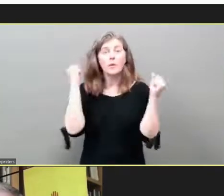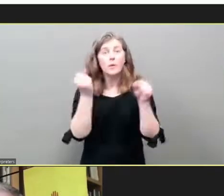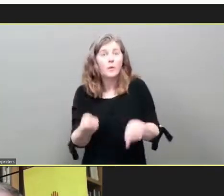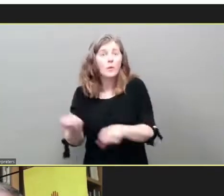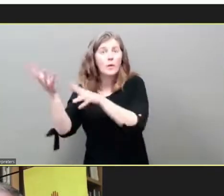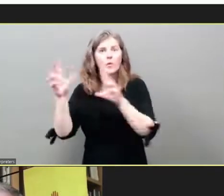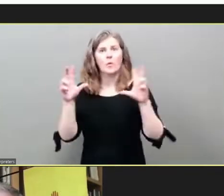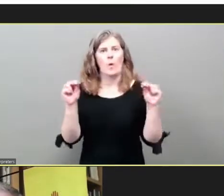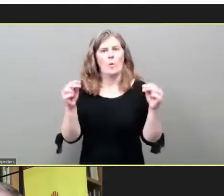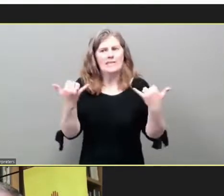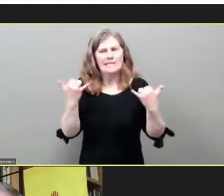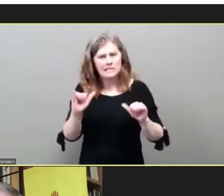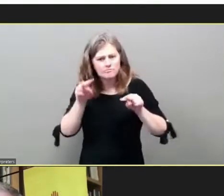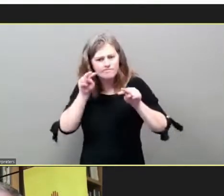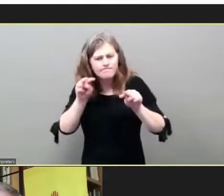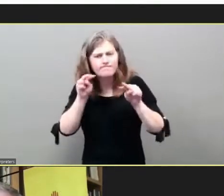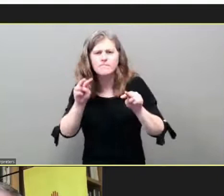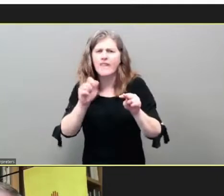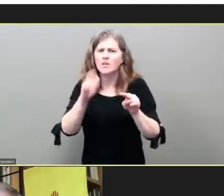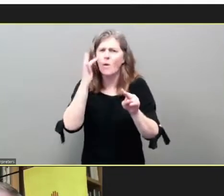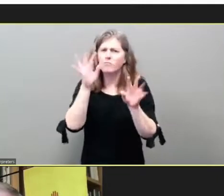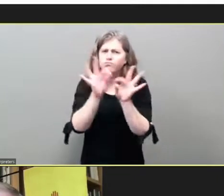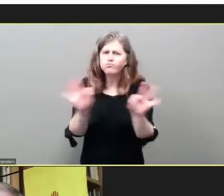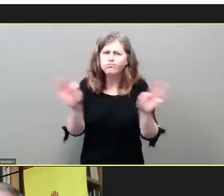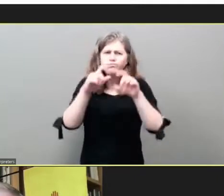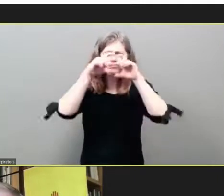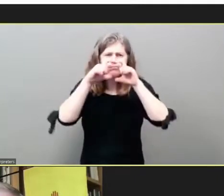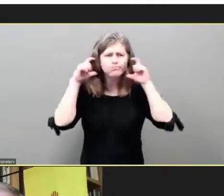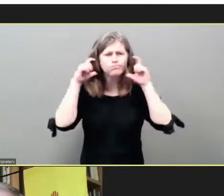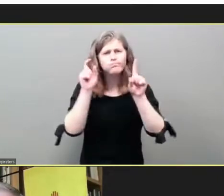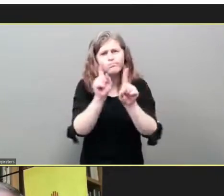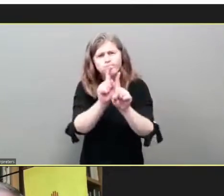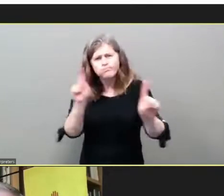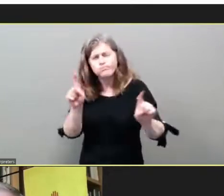we're in we need you to wear your mask and distance the vaccine if we can